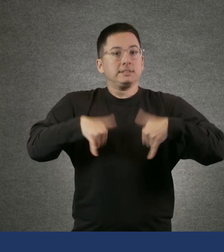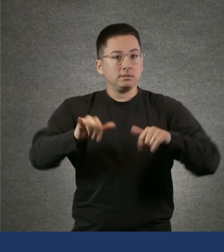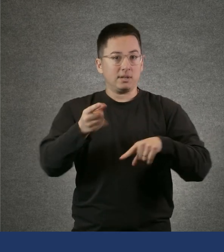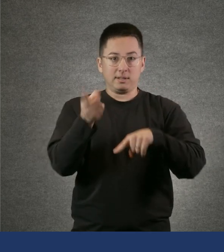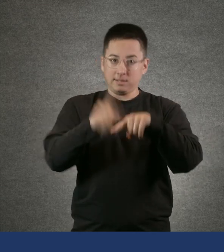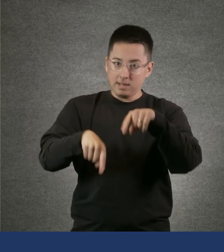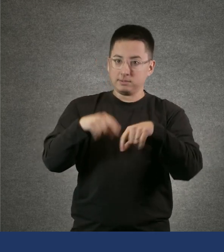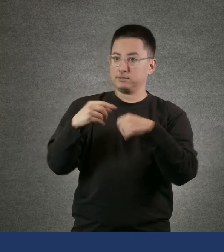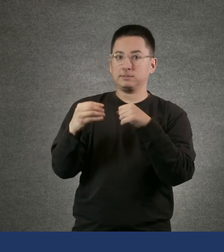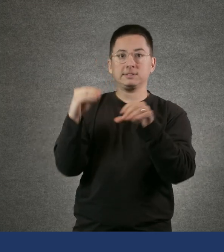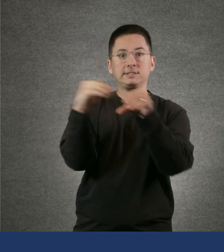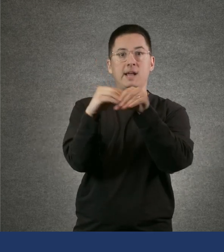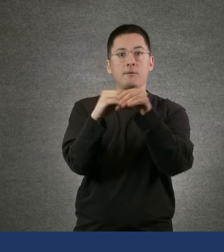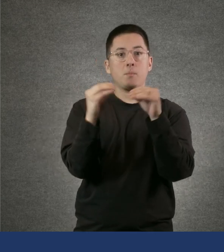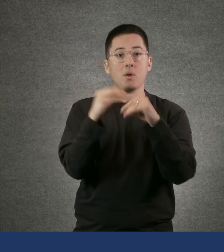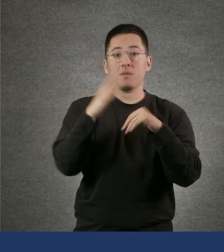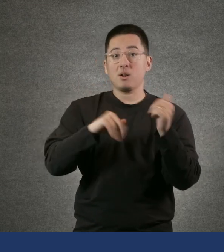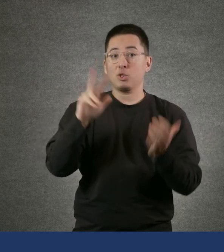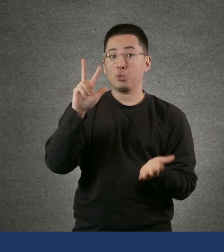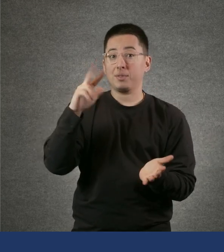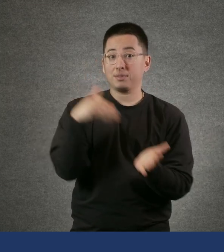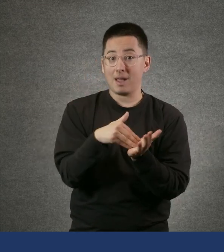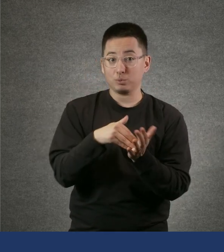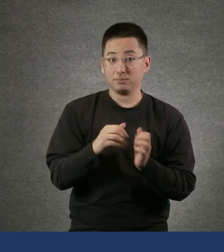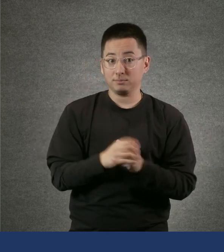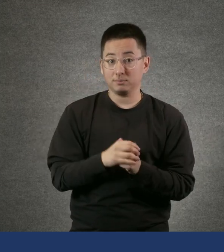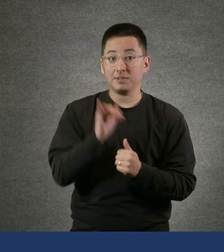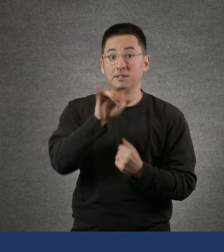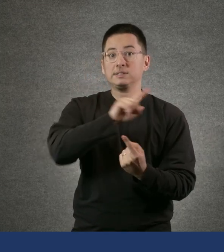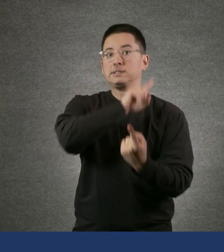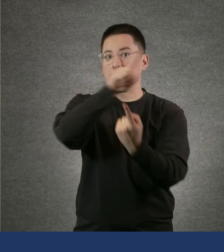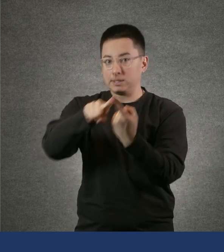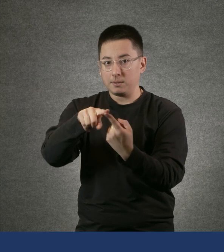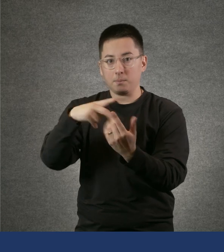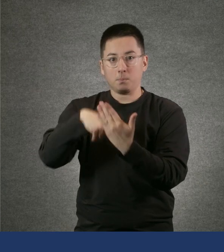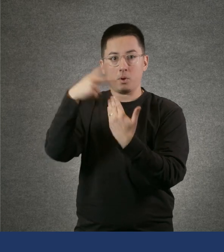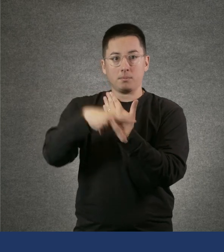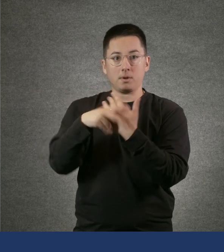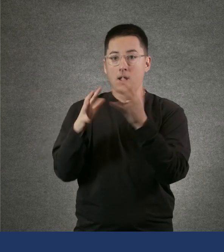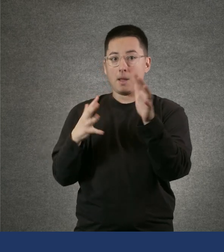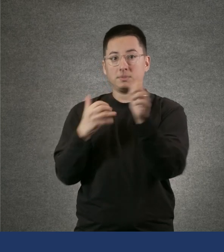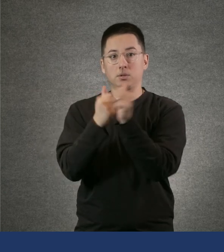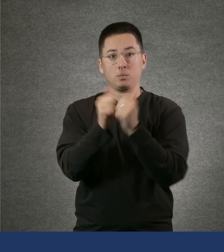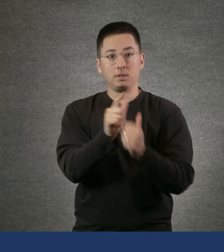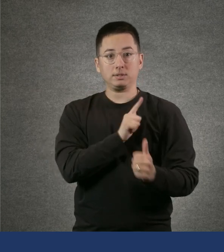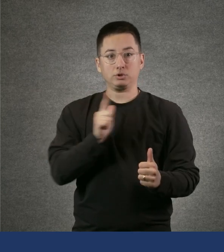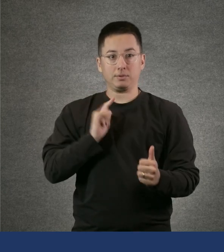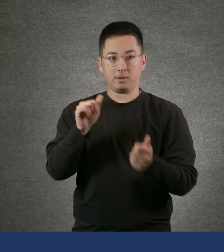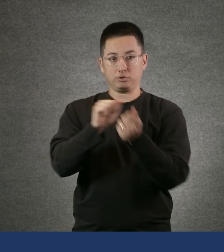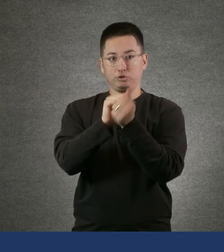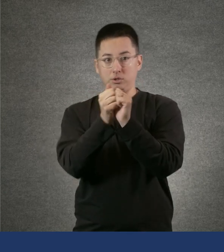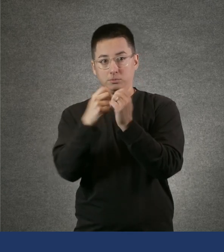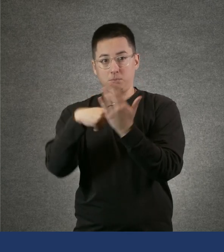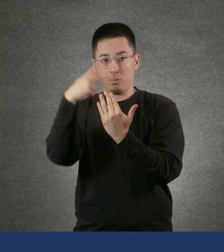Now, I still could not save more than $3,000. That is until the program was updated